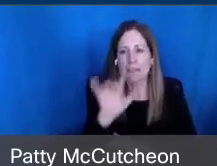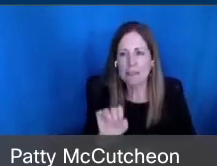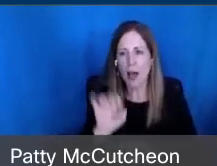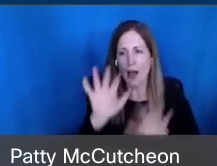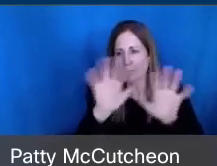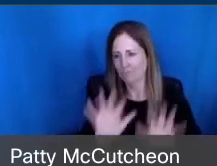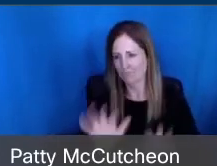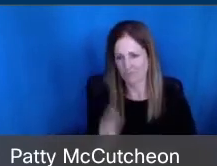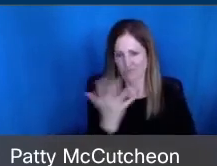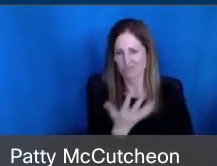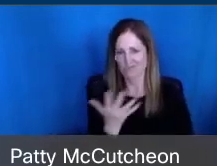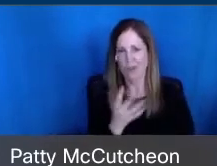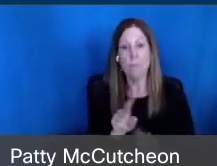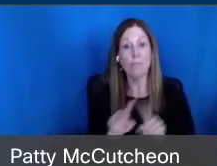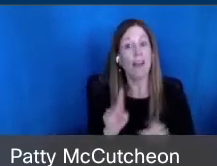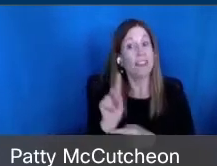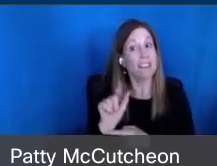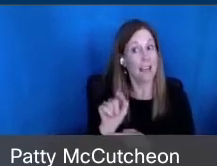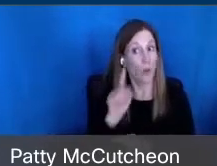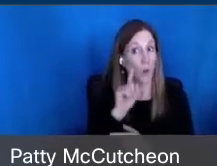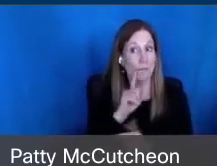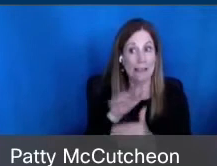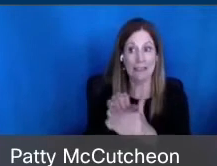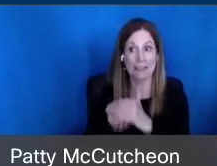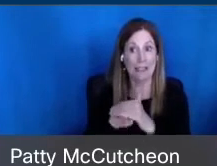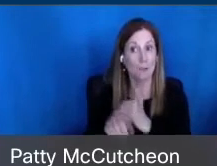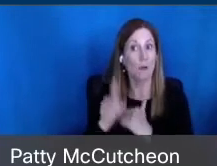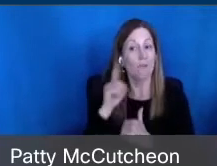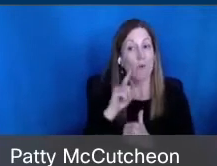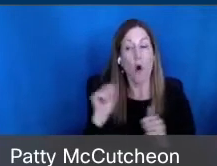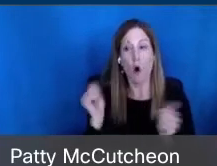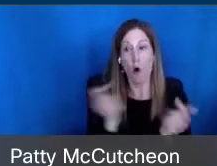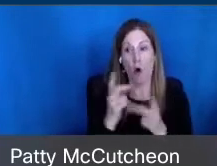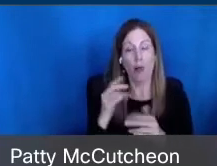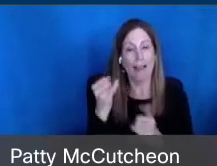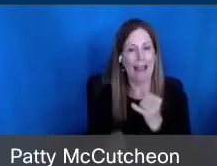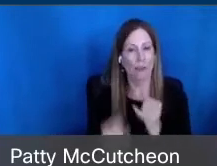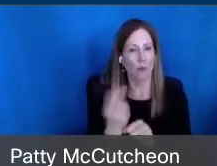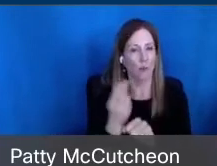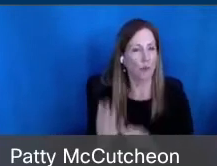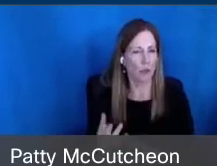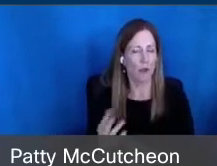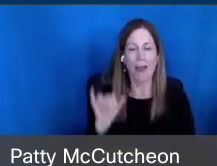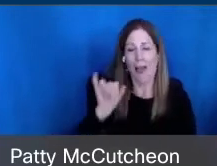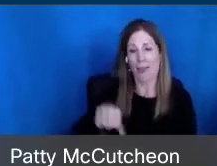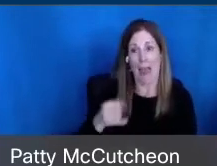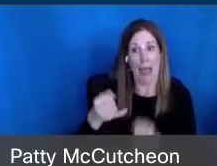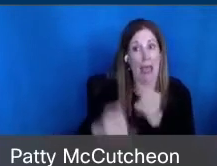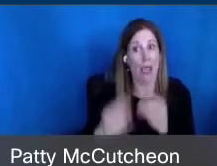that that data would be accessible for the end users, and that meant doing some things that might be considered old-fashioned.